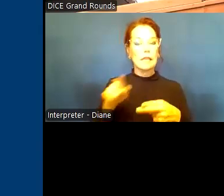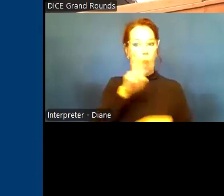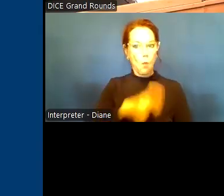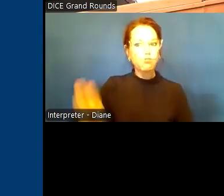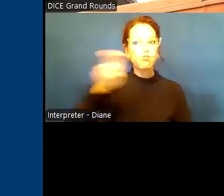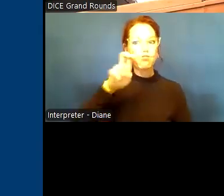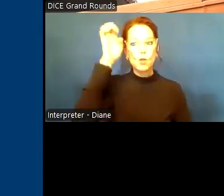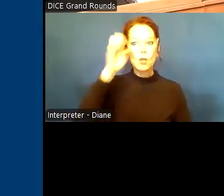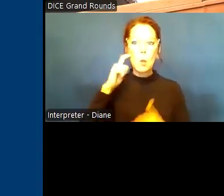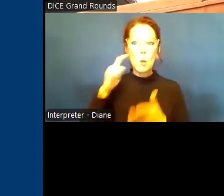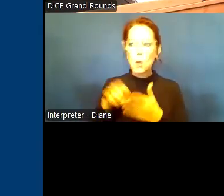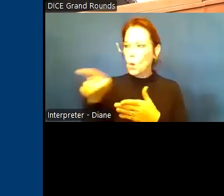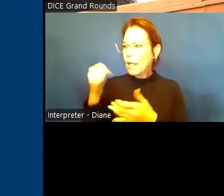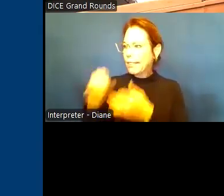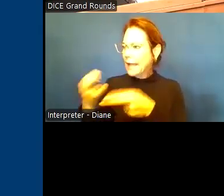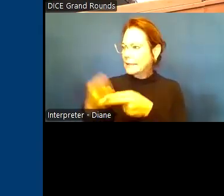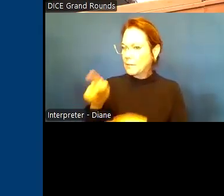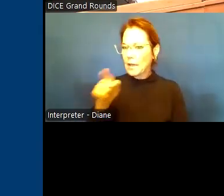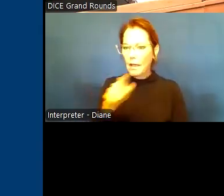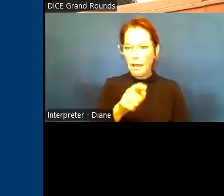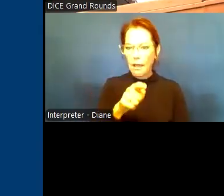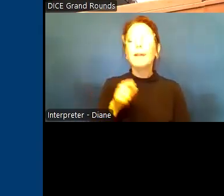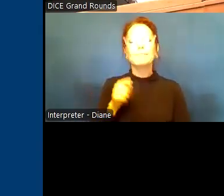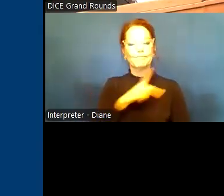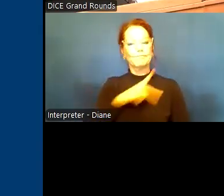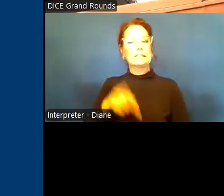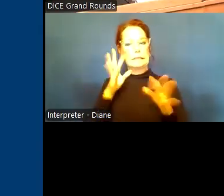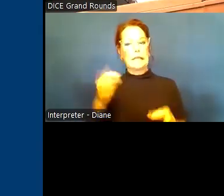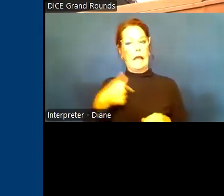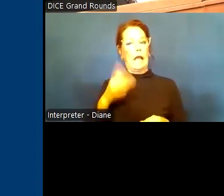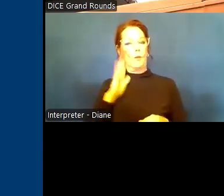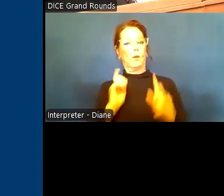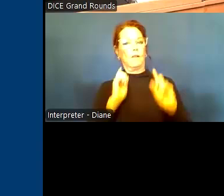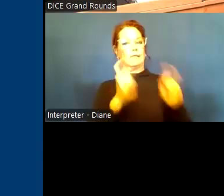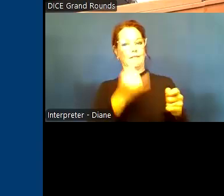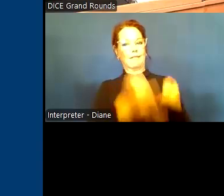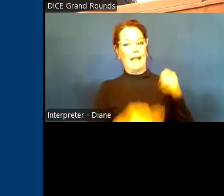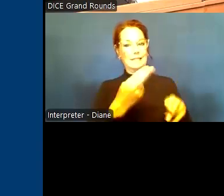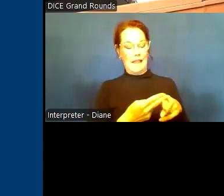to give people last names so that was the last name that he gave to my maternal grandfather who